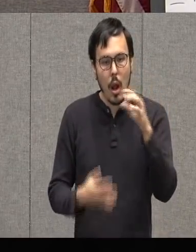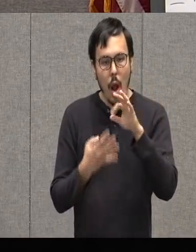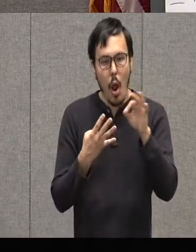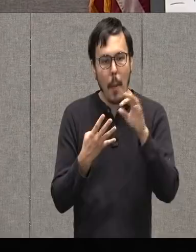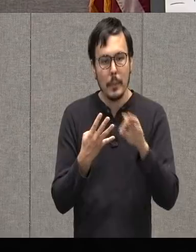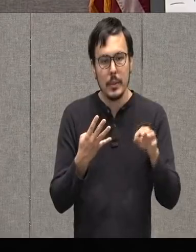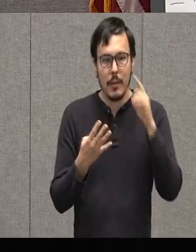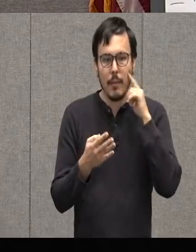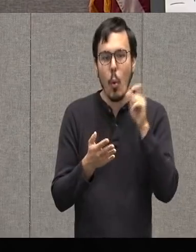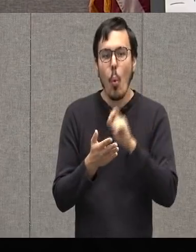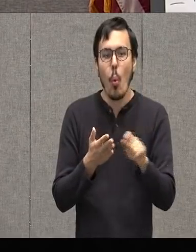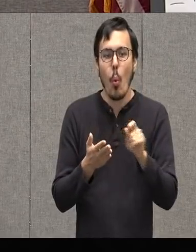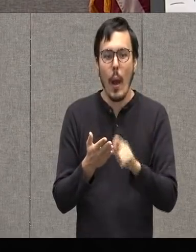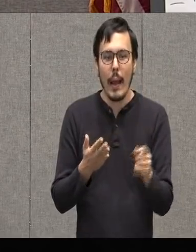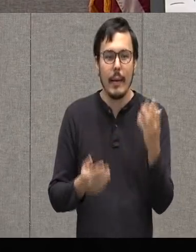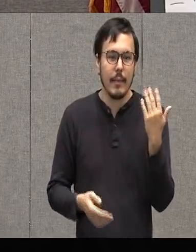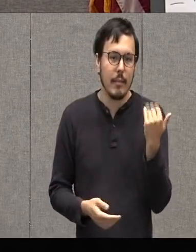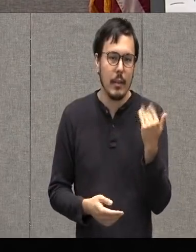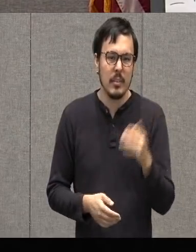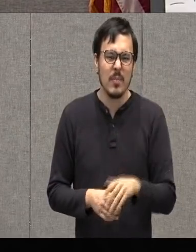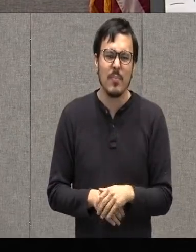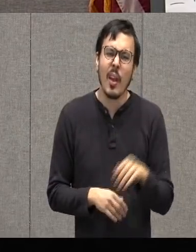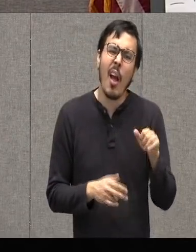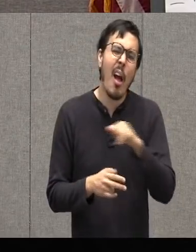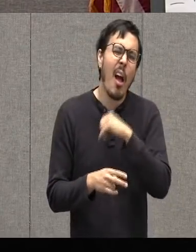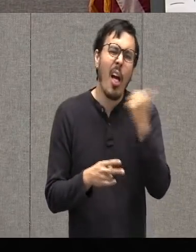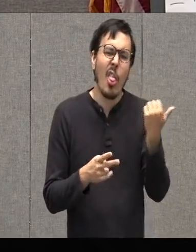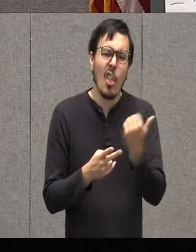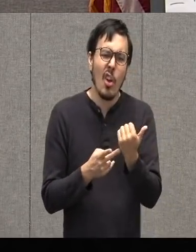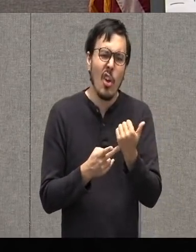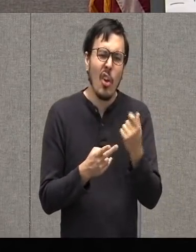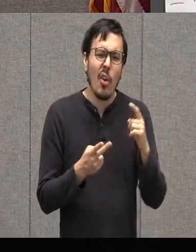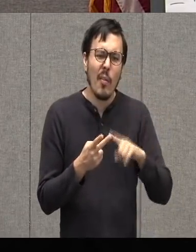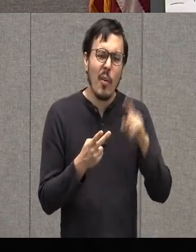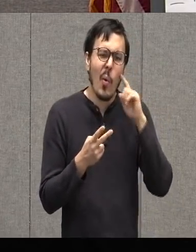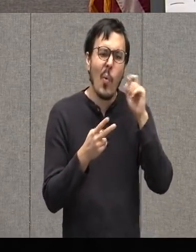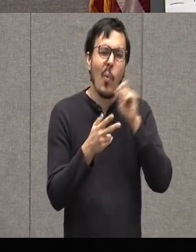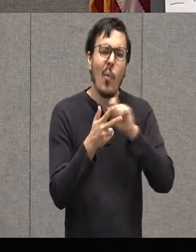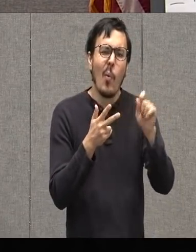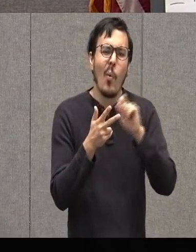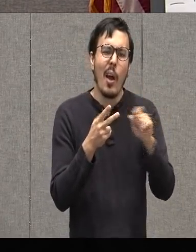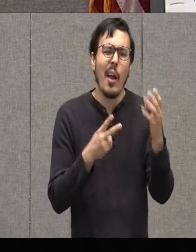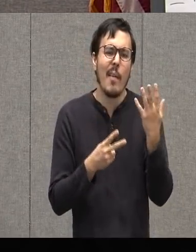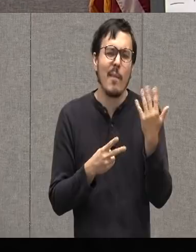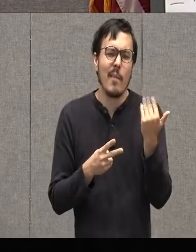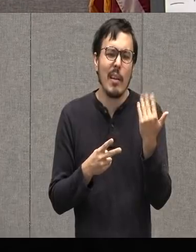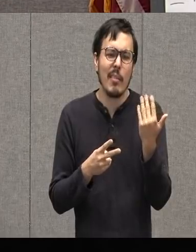What's another way to make the number 15? By looking at my number chart over here,